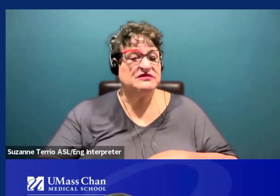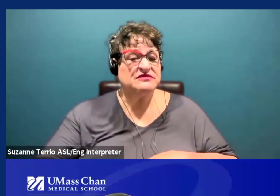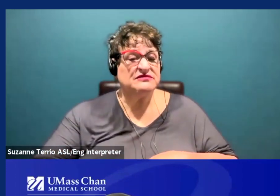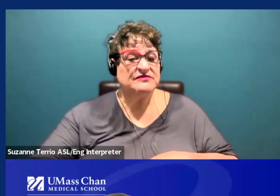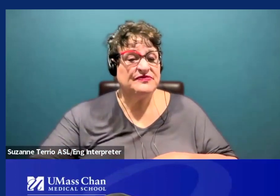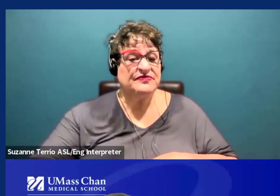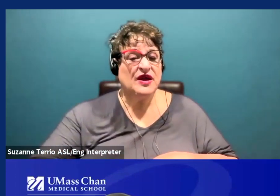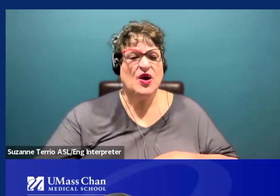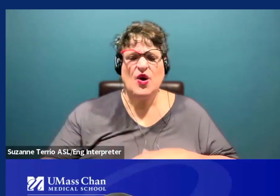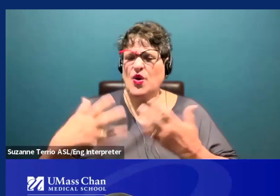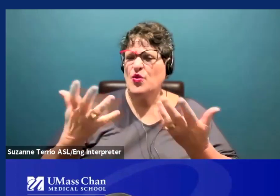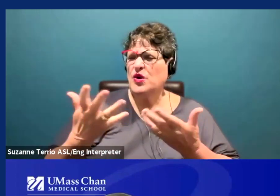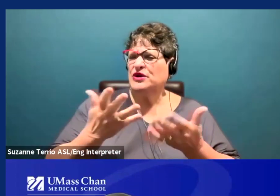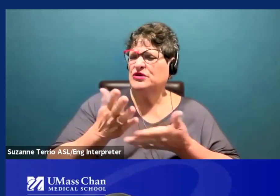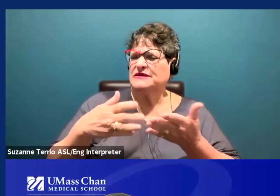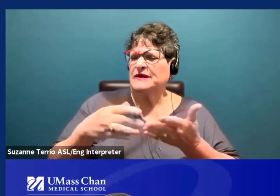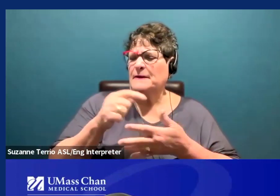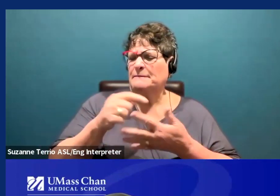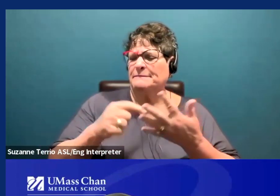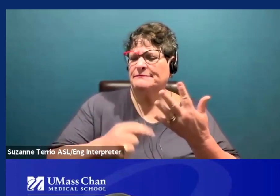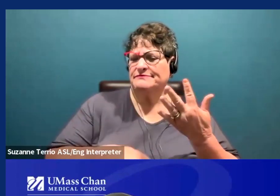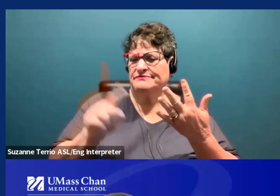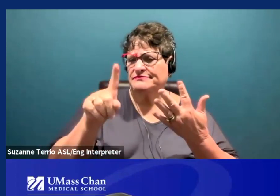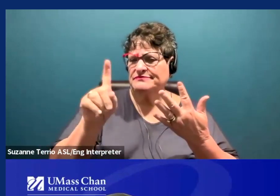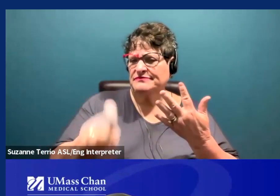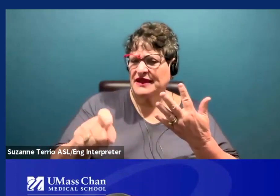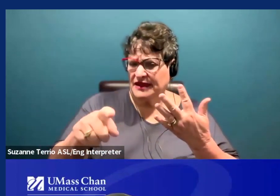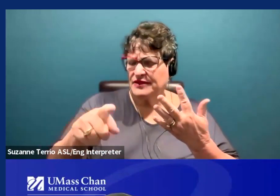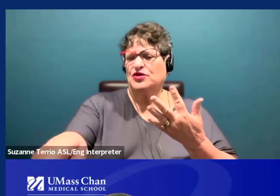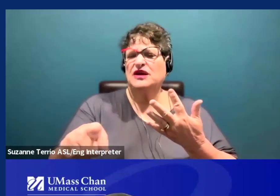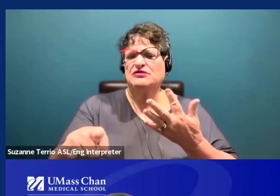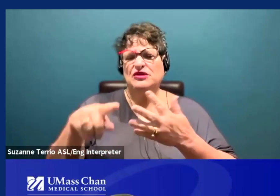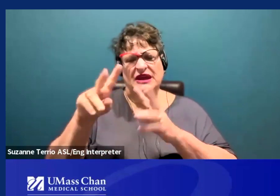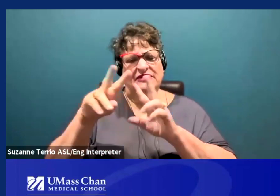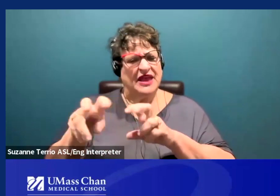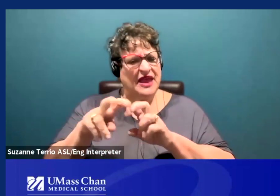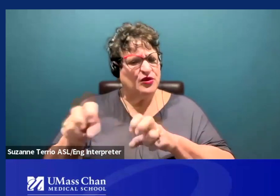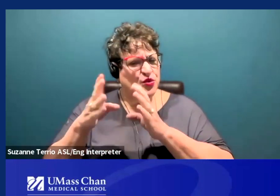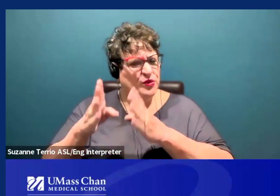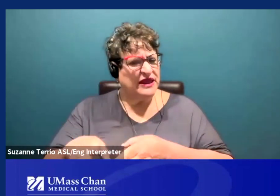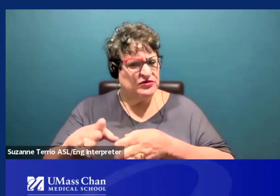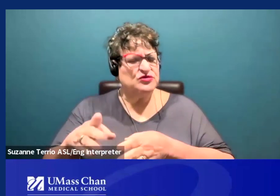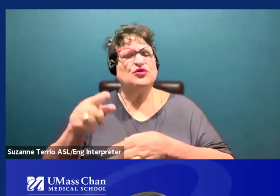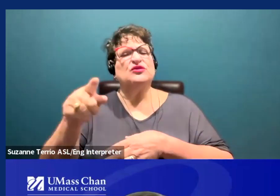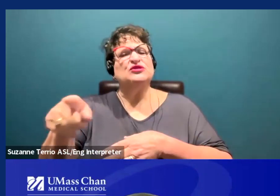ask parent capacity evaluators to best evaluate if they have